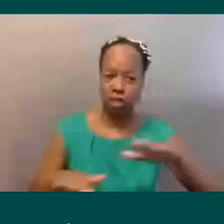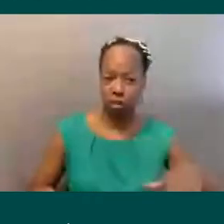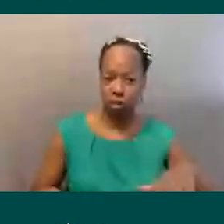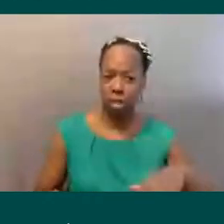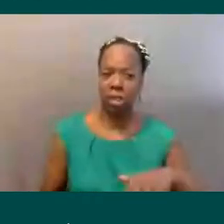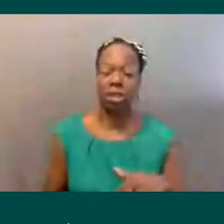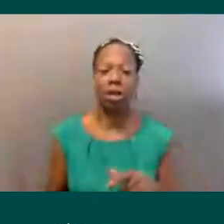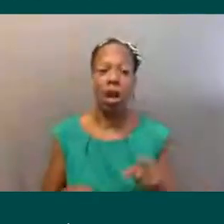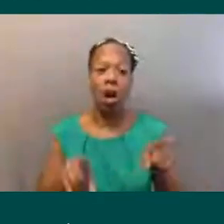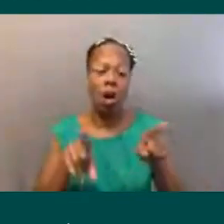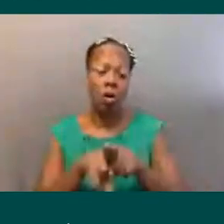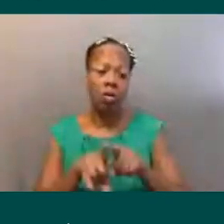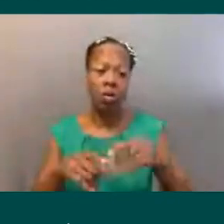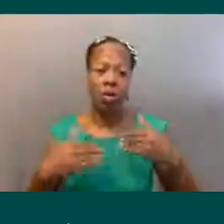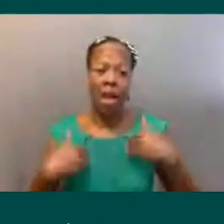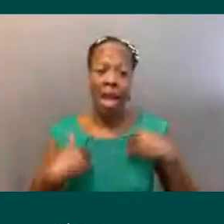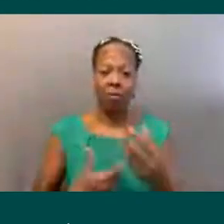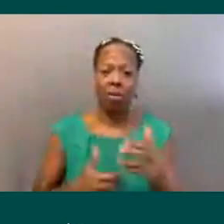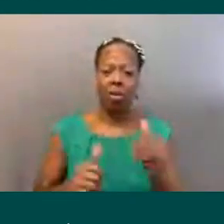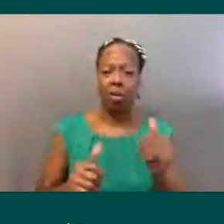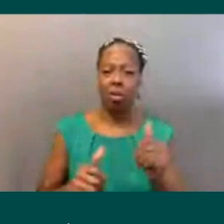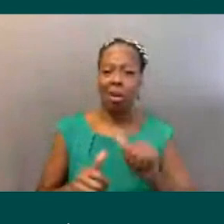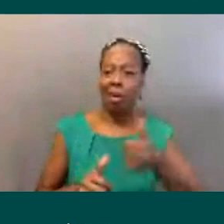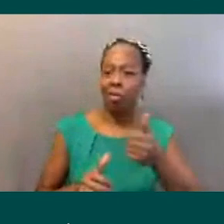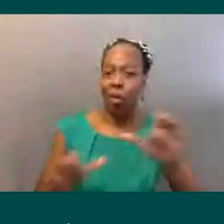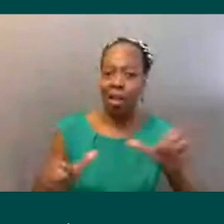as well as participating in other activities.